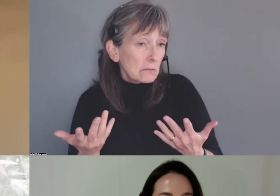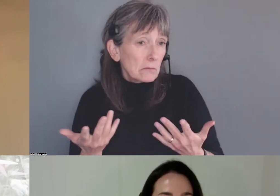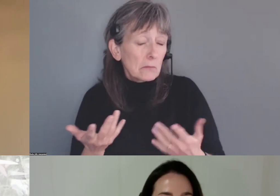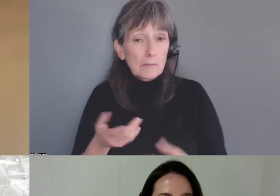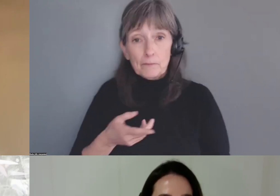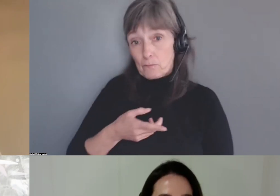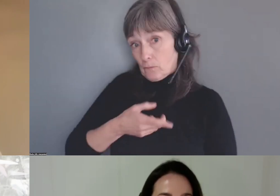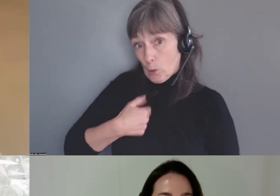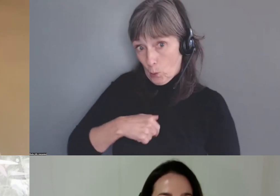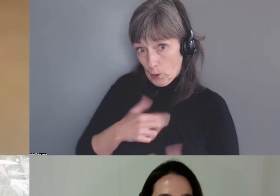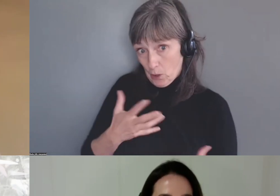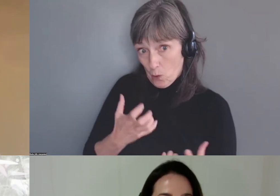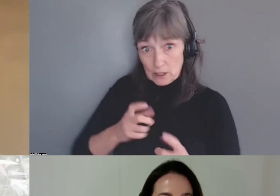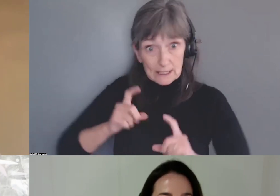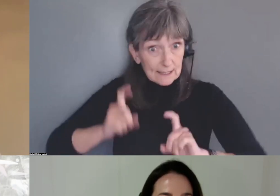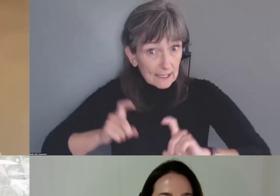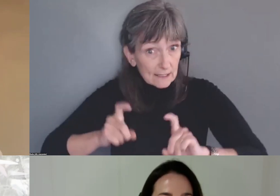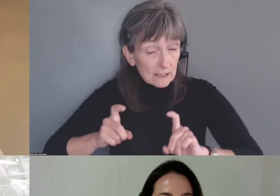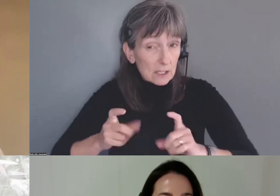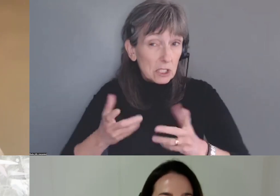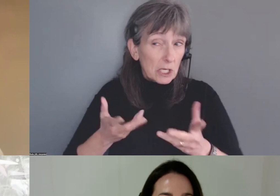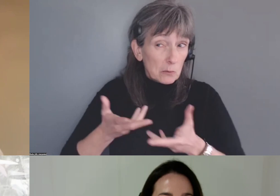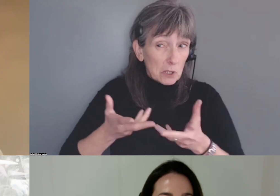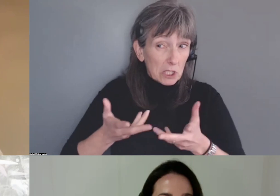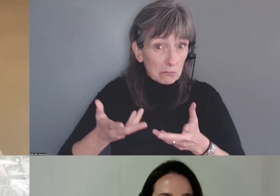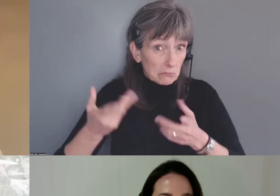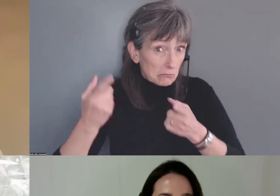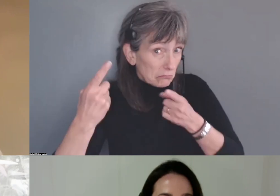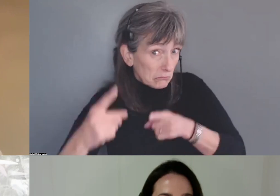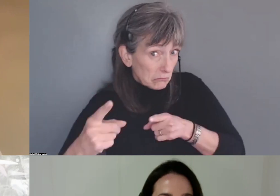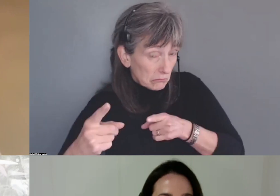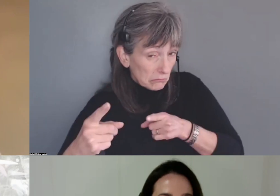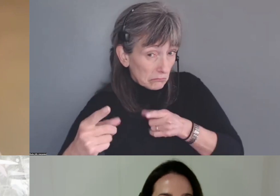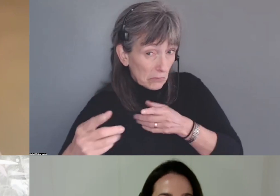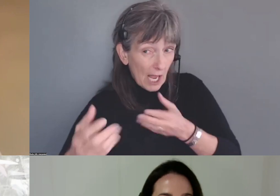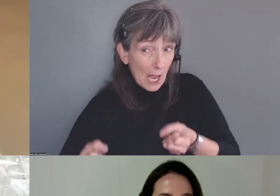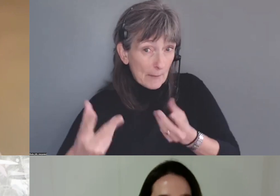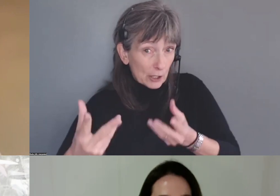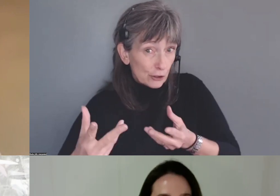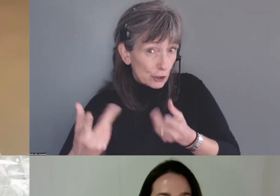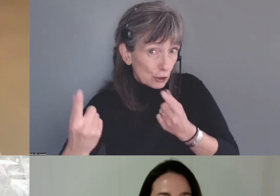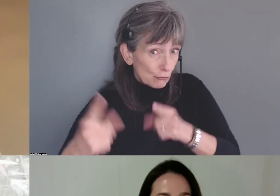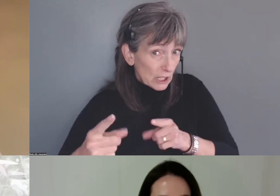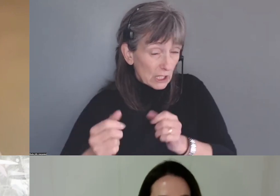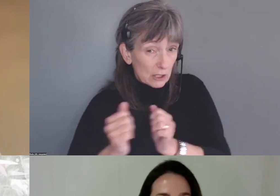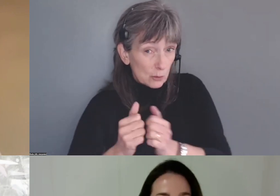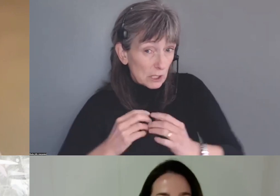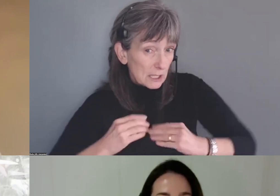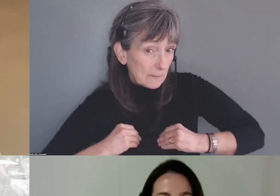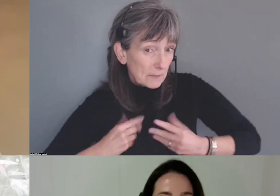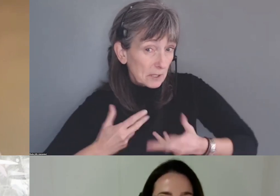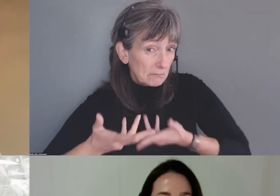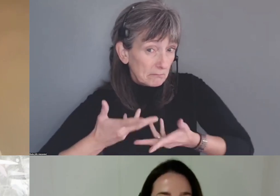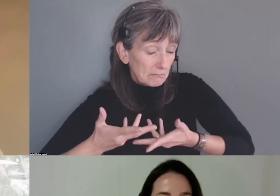out and how can we sort of come together. We also had clients approach us saying, "Oh, can't we now